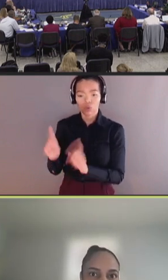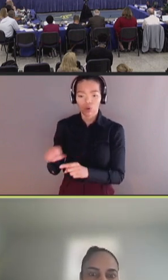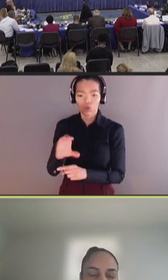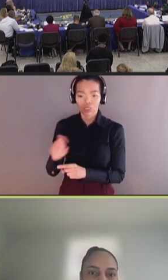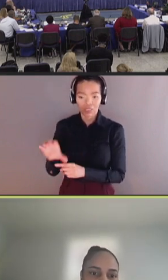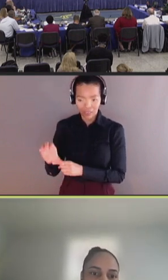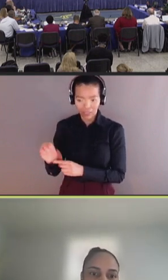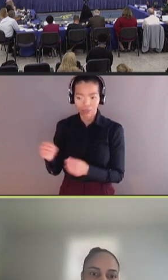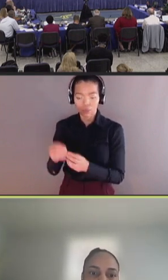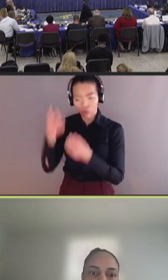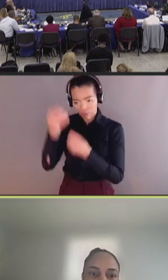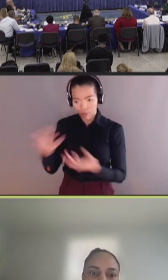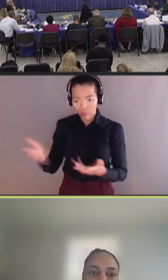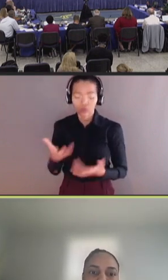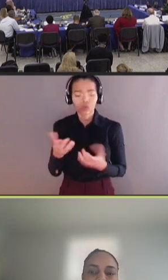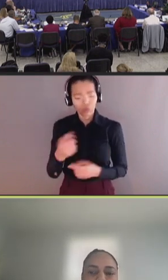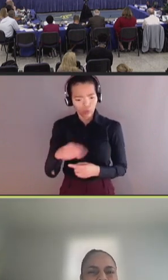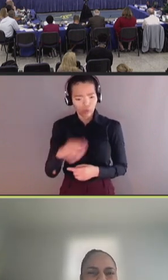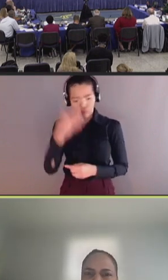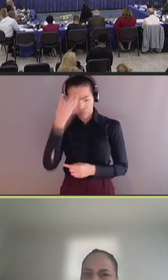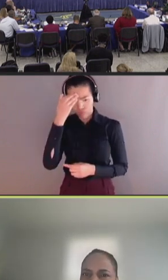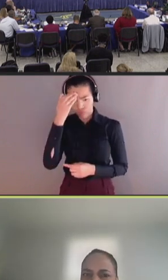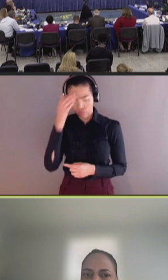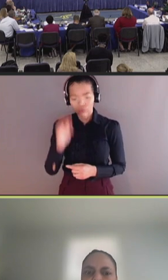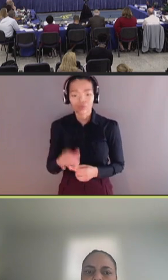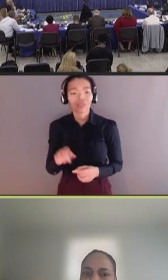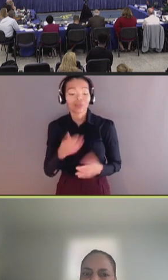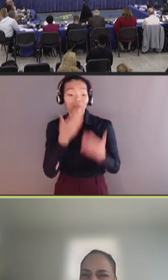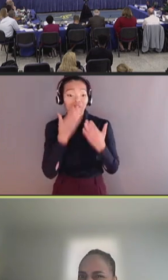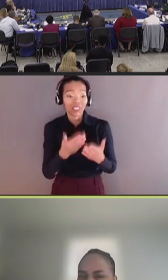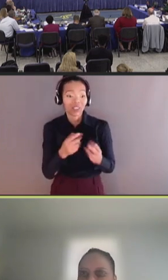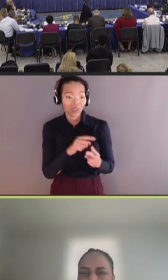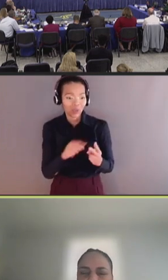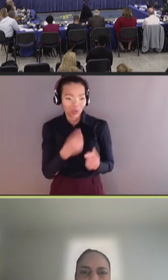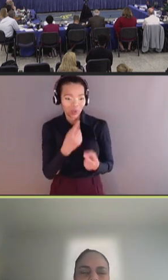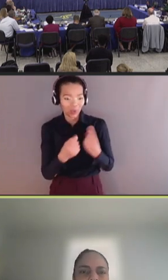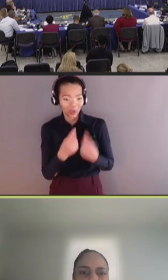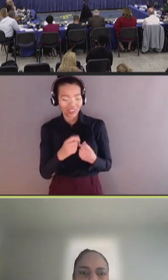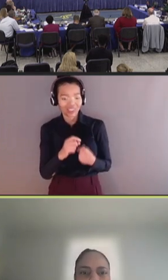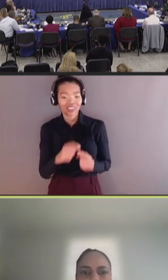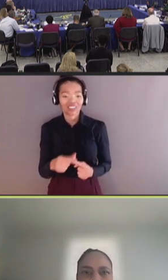to make sure folks are aware. But thank you for those two questions, and especially raising the